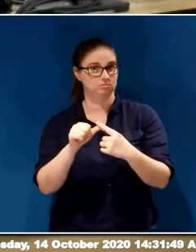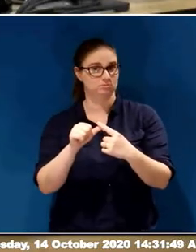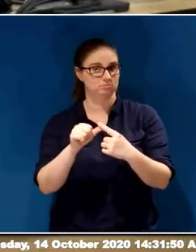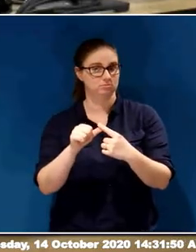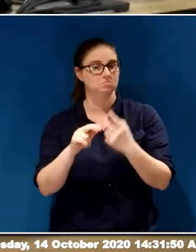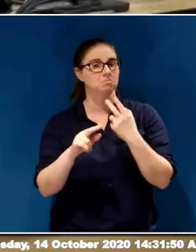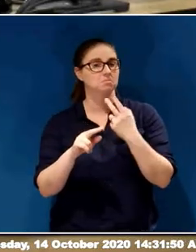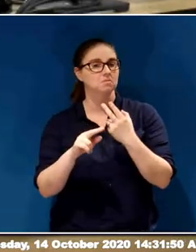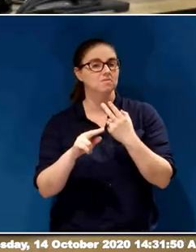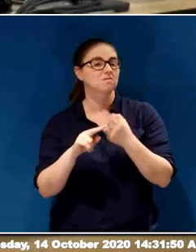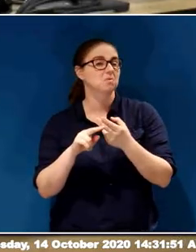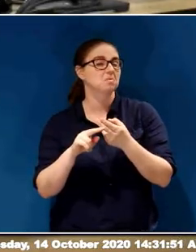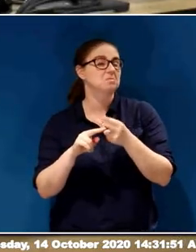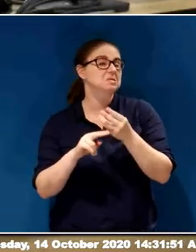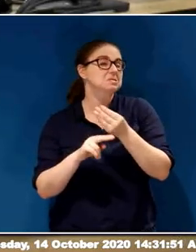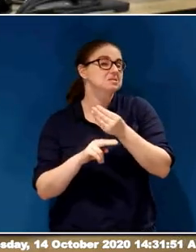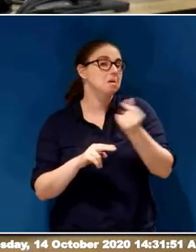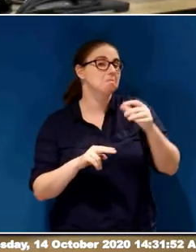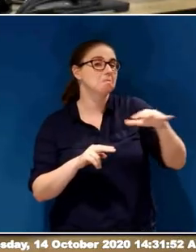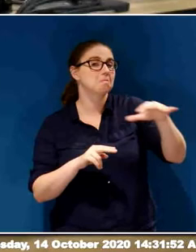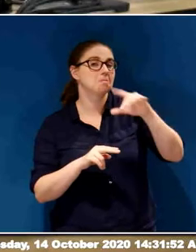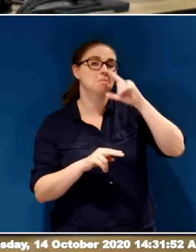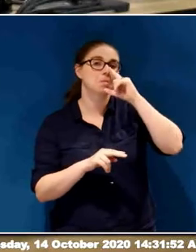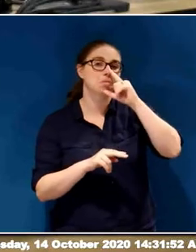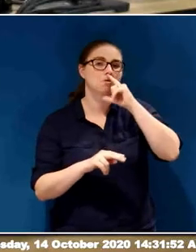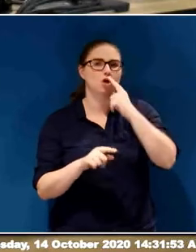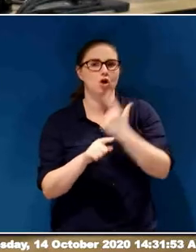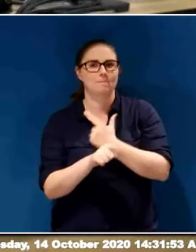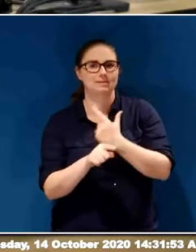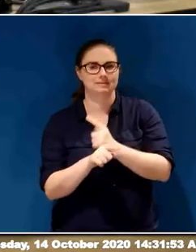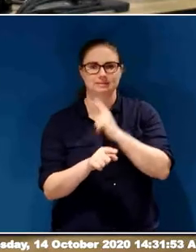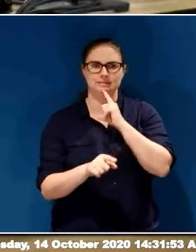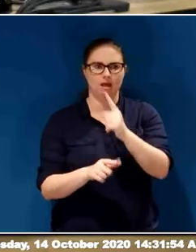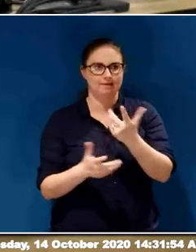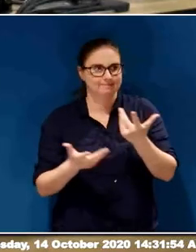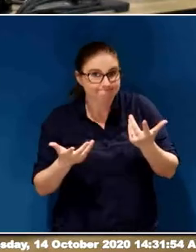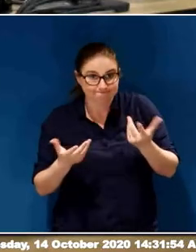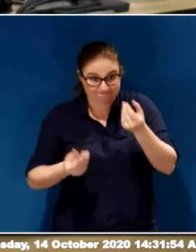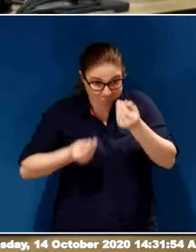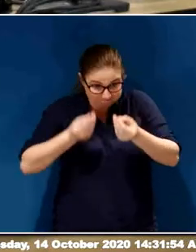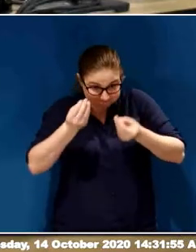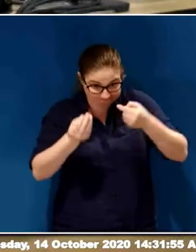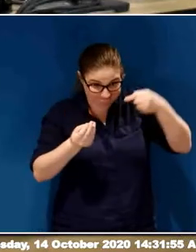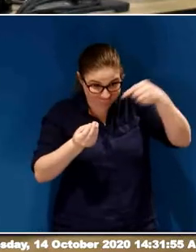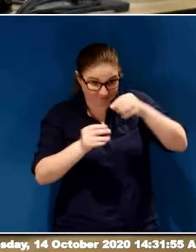money to remove the barriers to inclusive education.